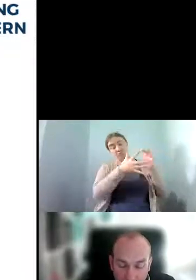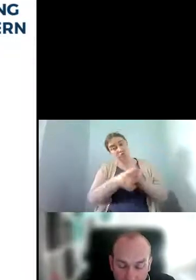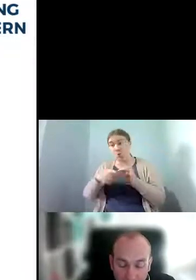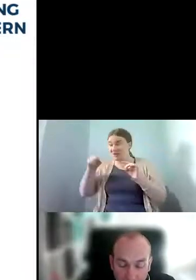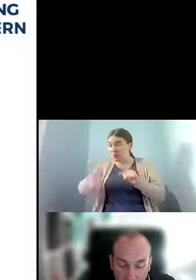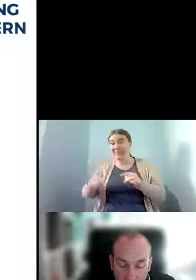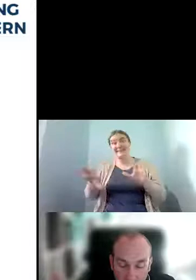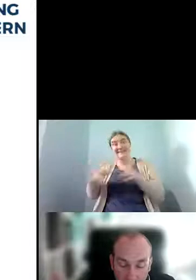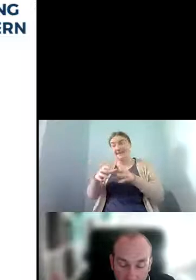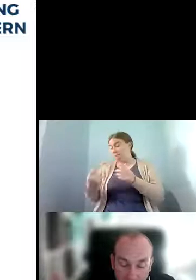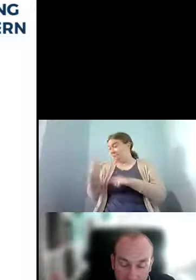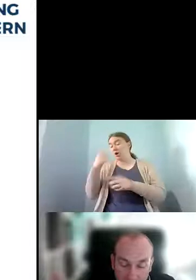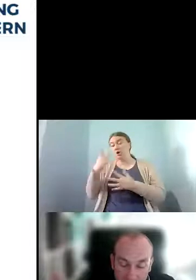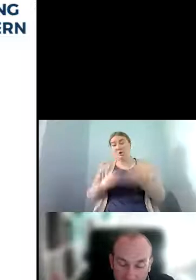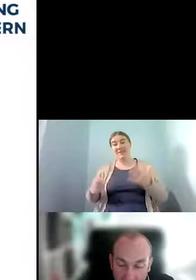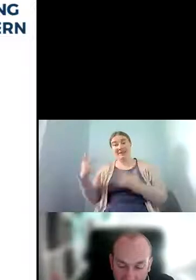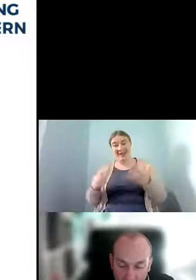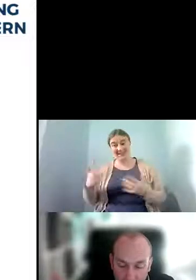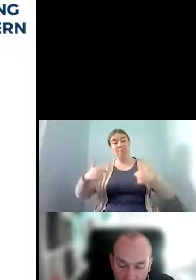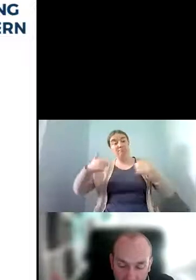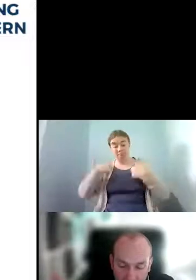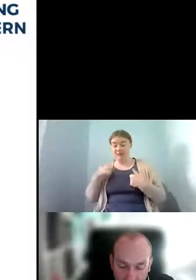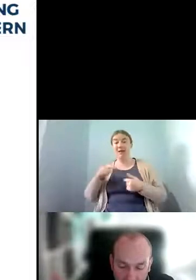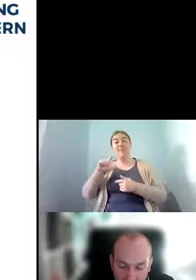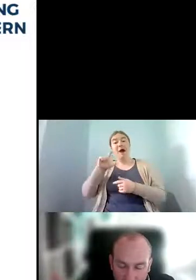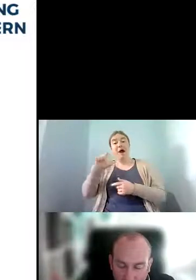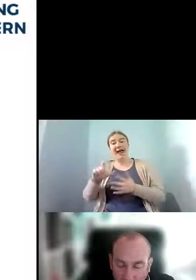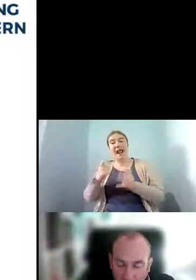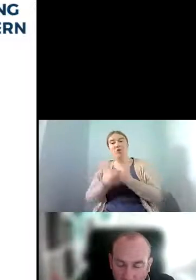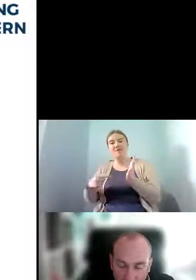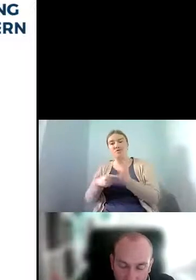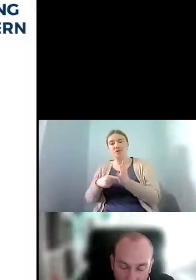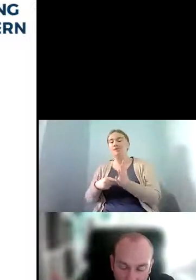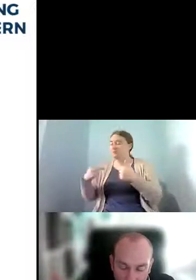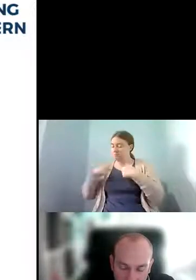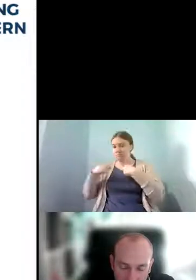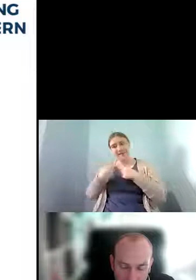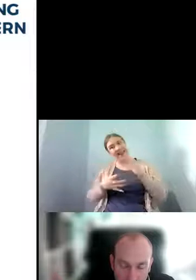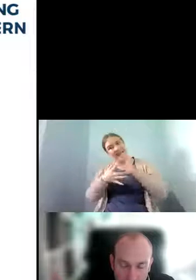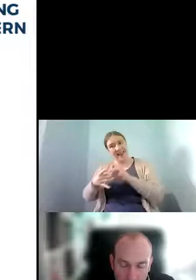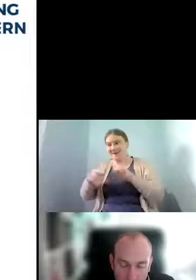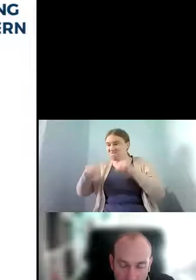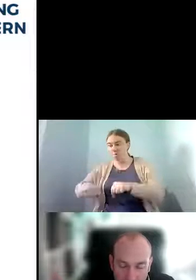into crt as their engineer on the project i undertake a variety of roles but my primary task